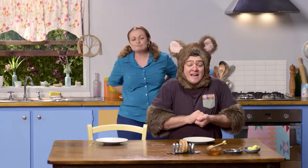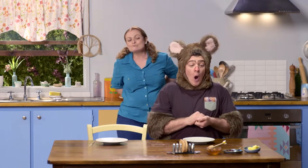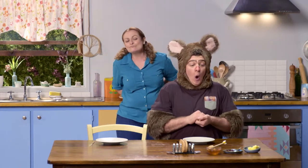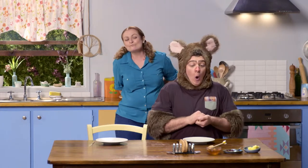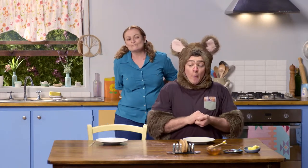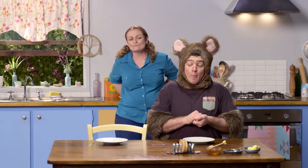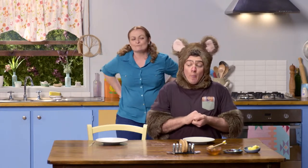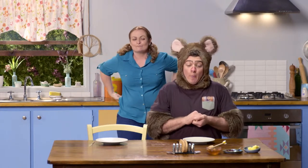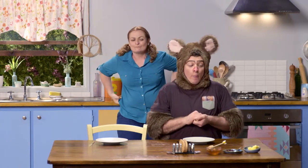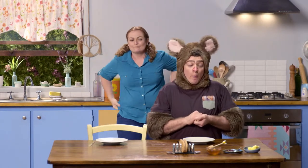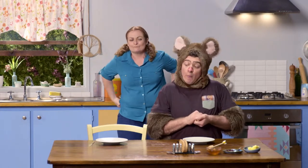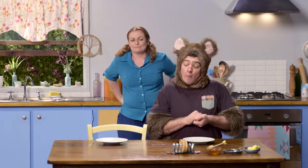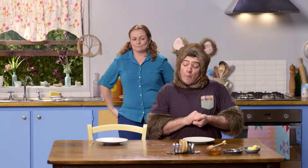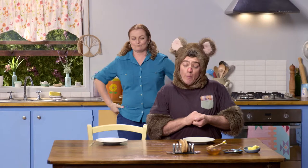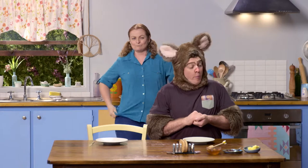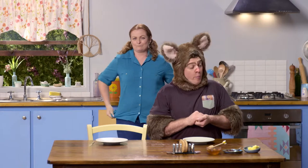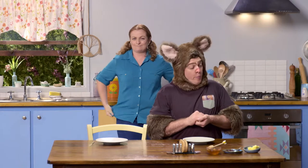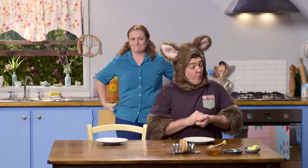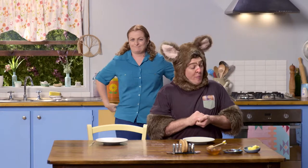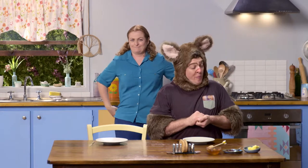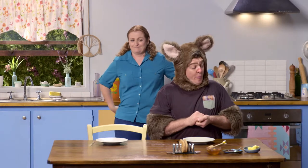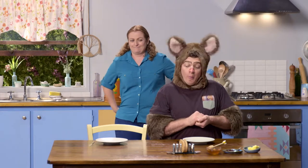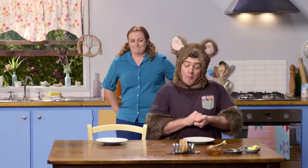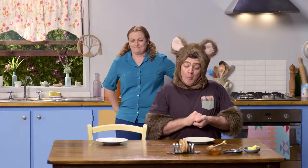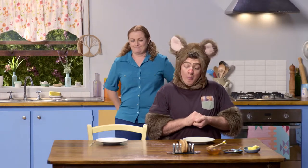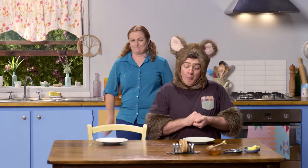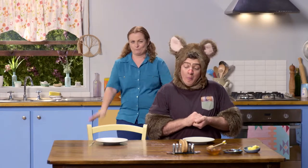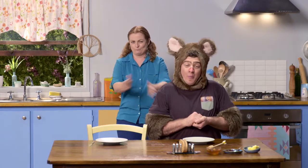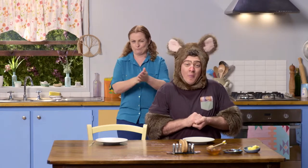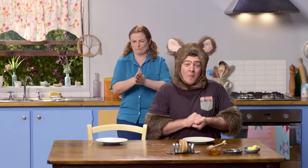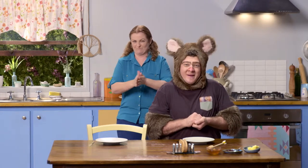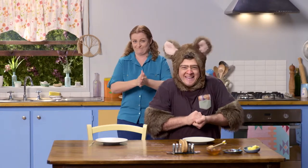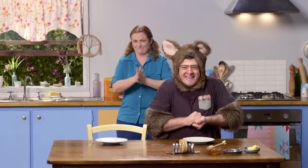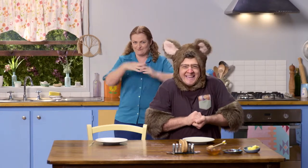Hmm.